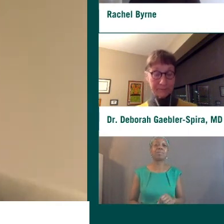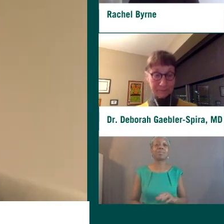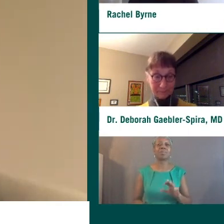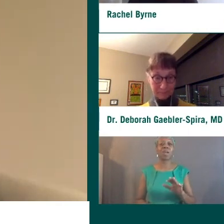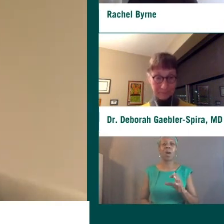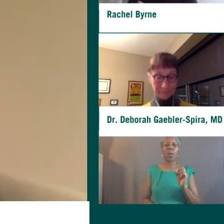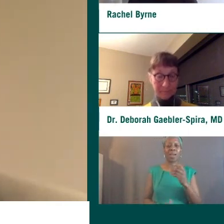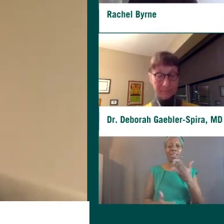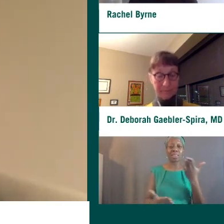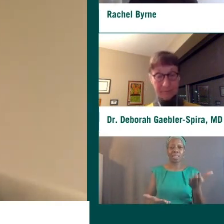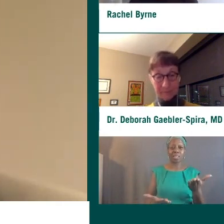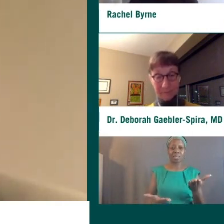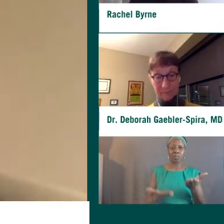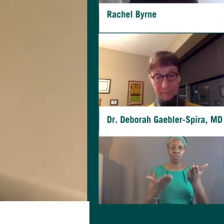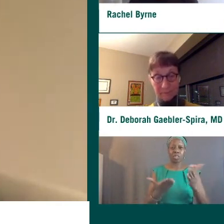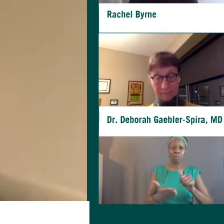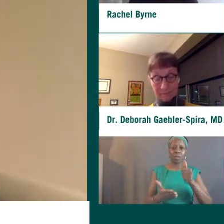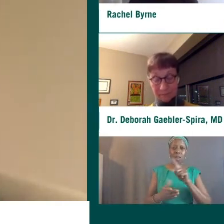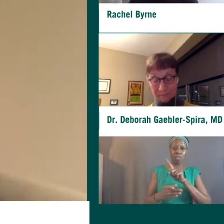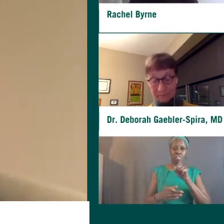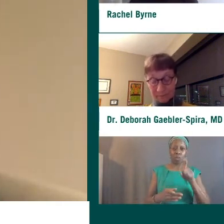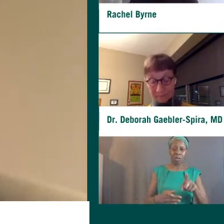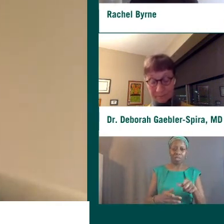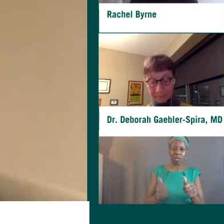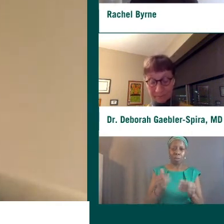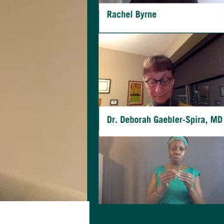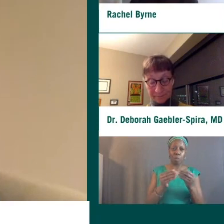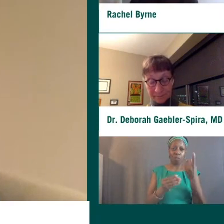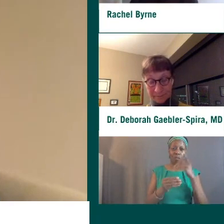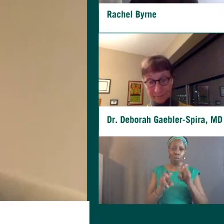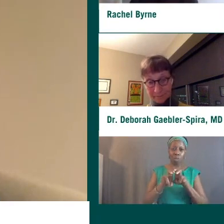This was more for the panel. But it's come through asking,